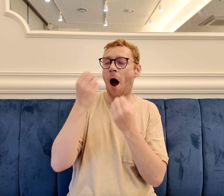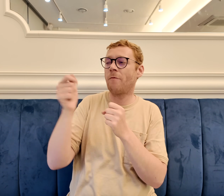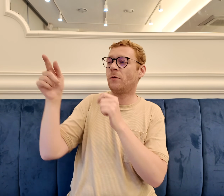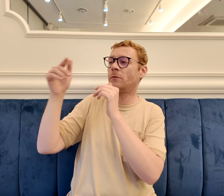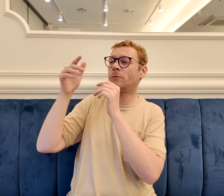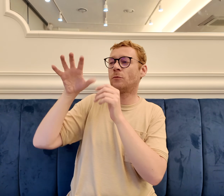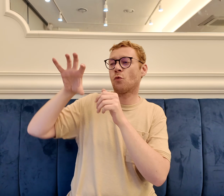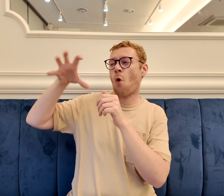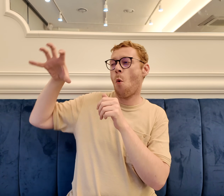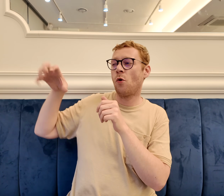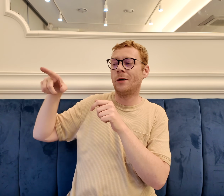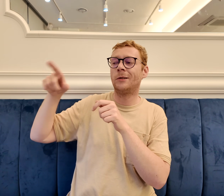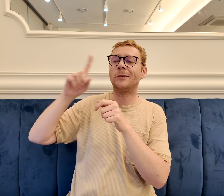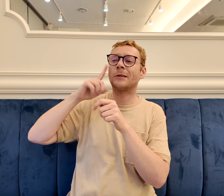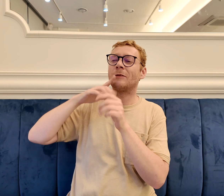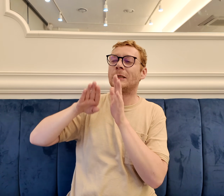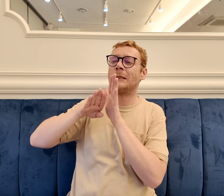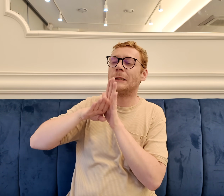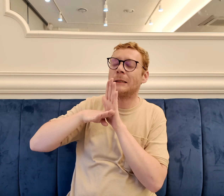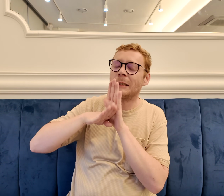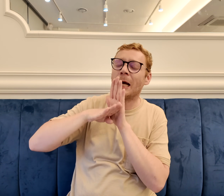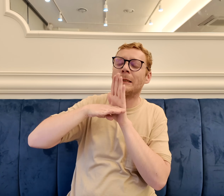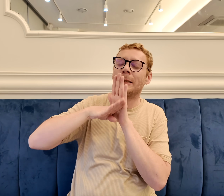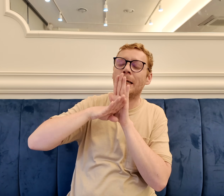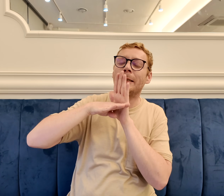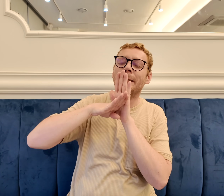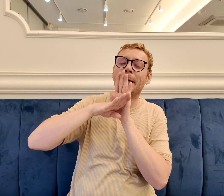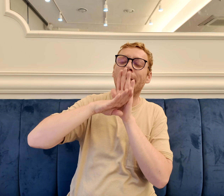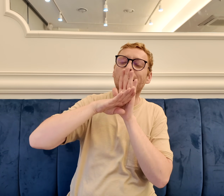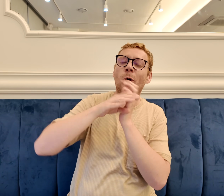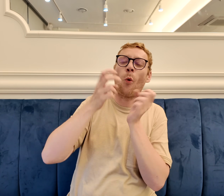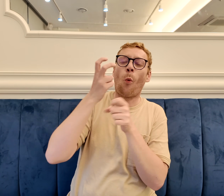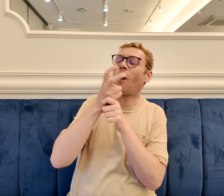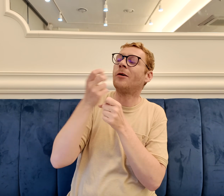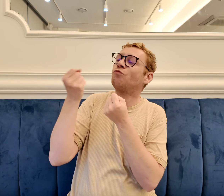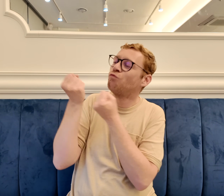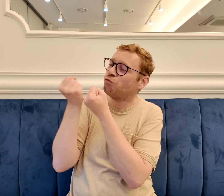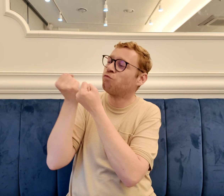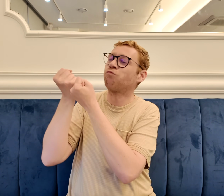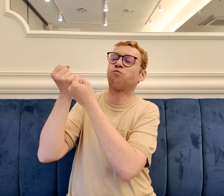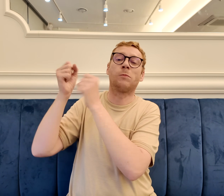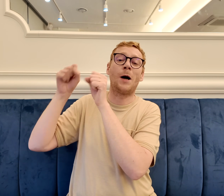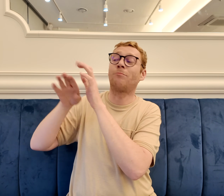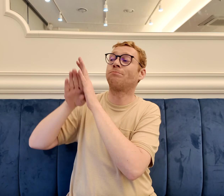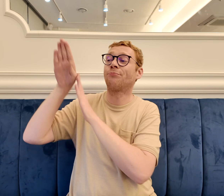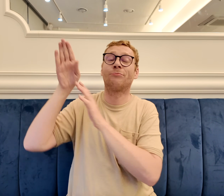Even if a country's deaf culture is still slow to grow, if we continue to support and encourage it,